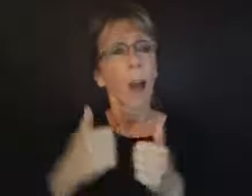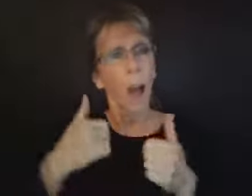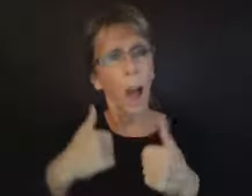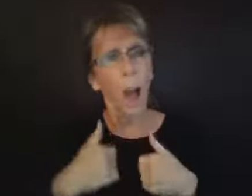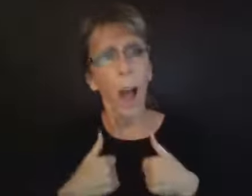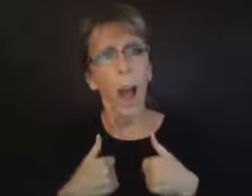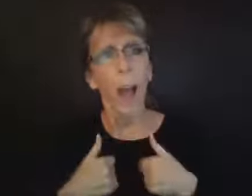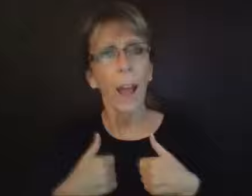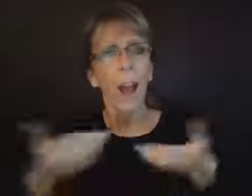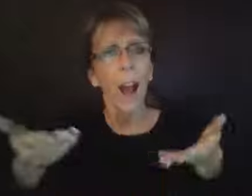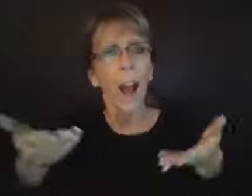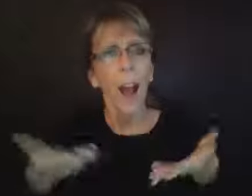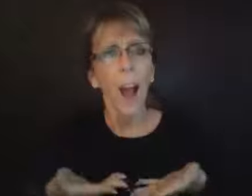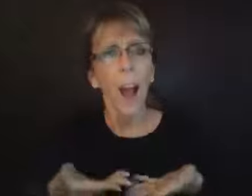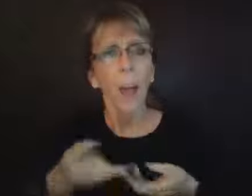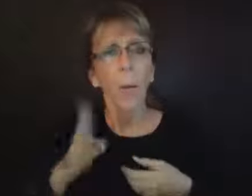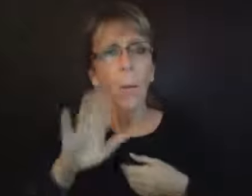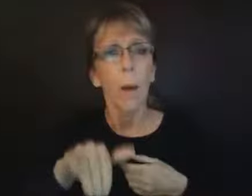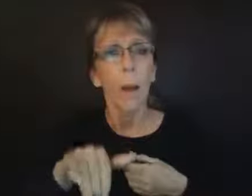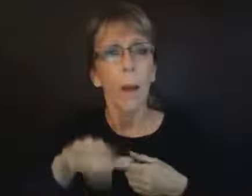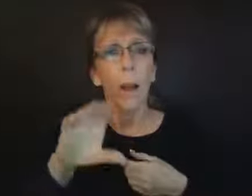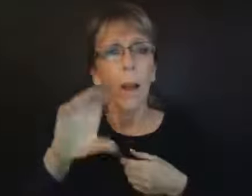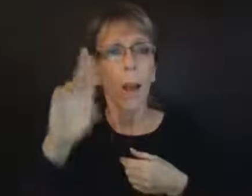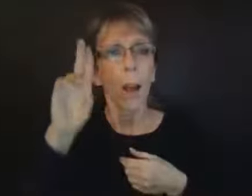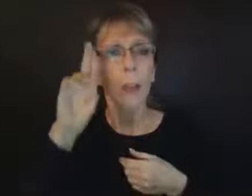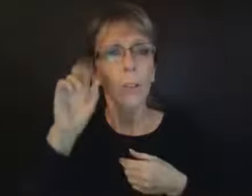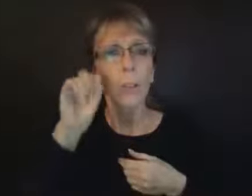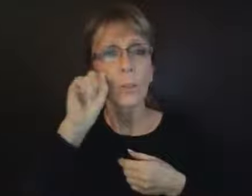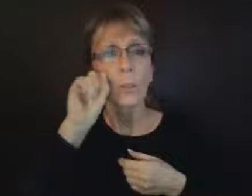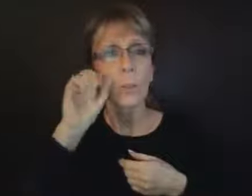I was hired by the Usher Syndrome Coalition